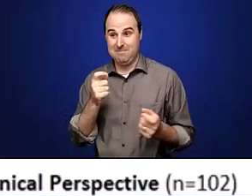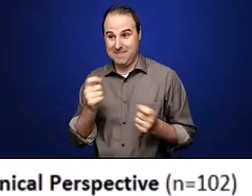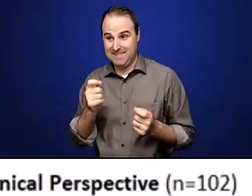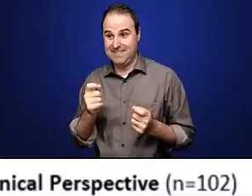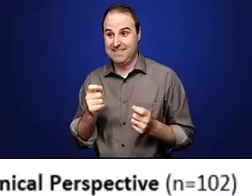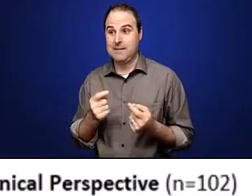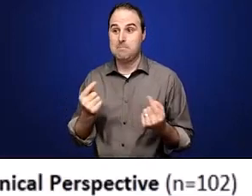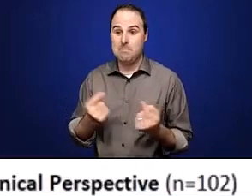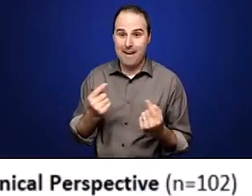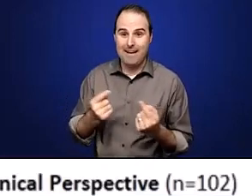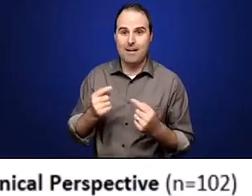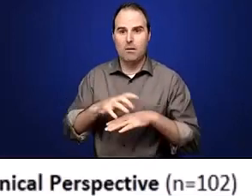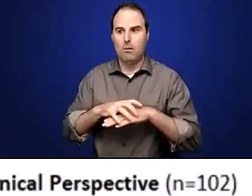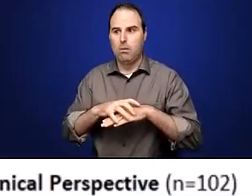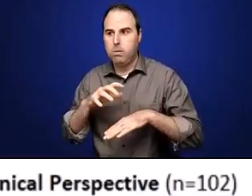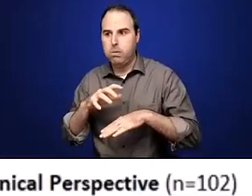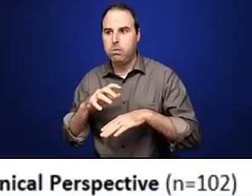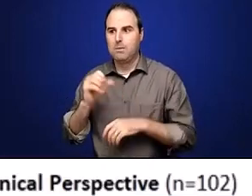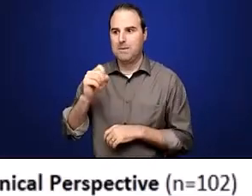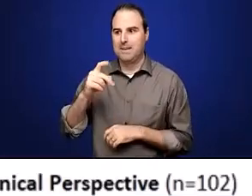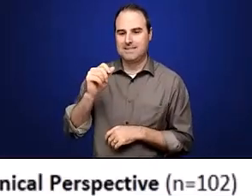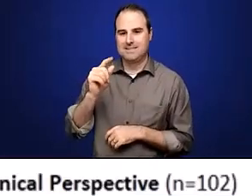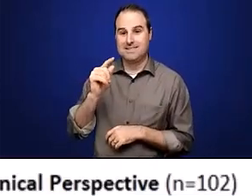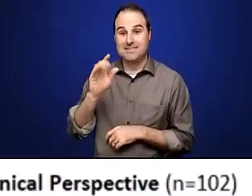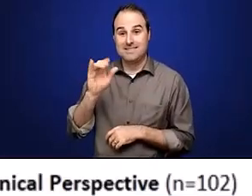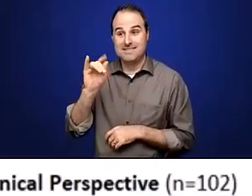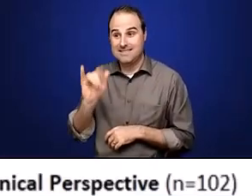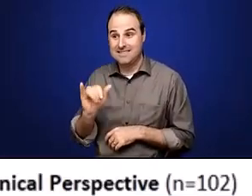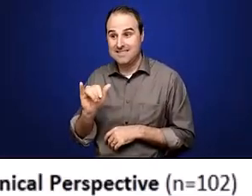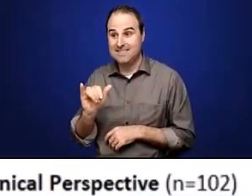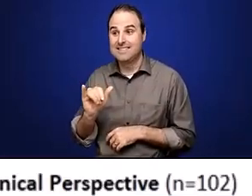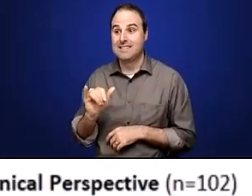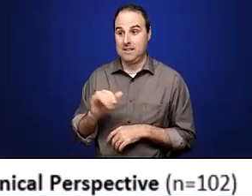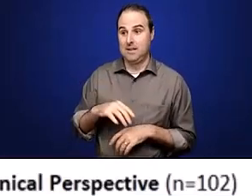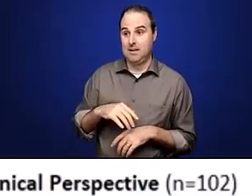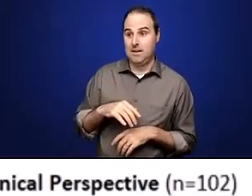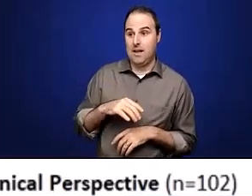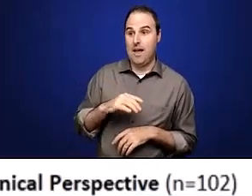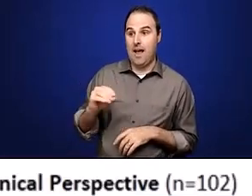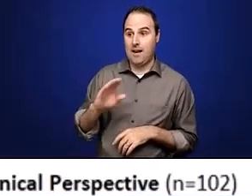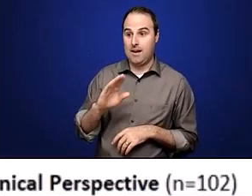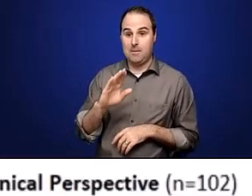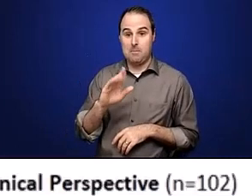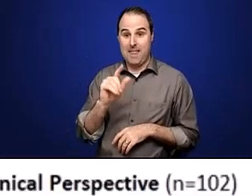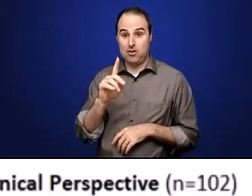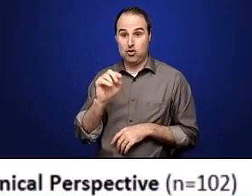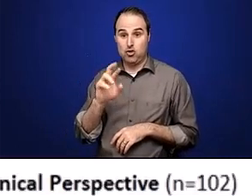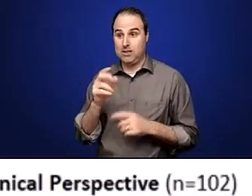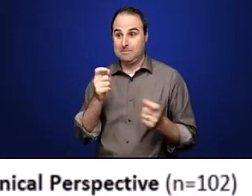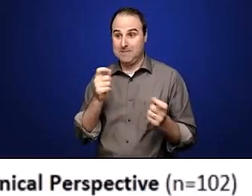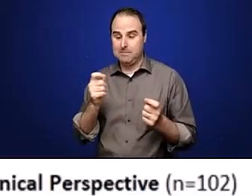bladder management, and sexual health. Three of those five are actually in the very bottom for the clinical perspective, so really